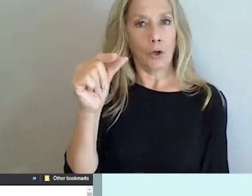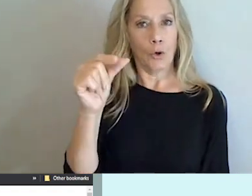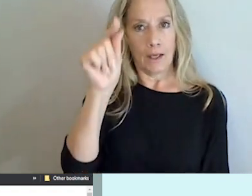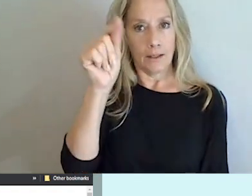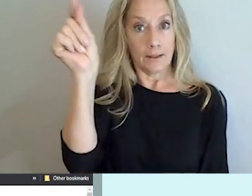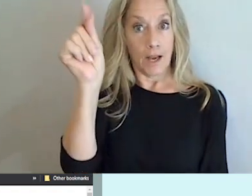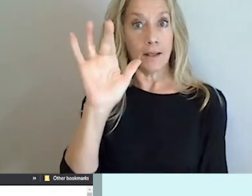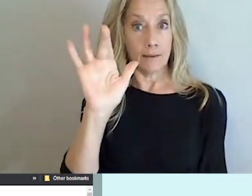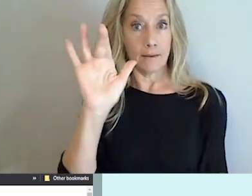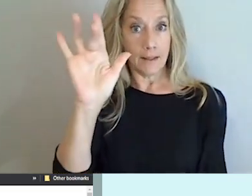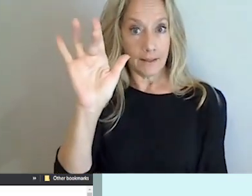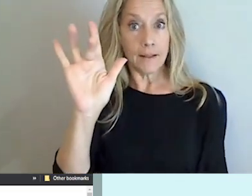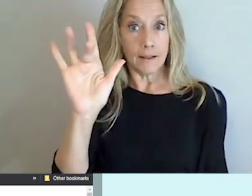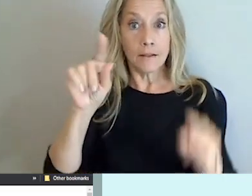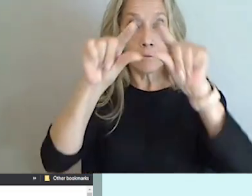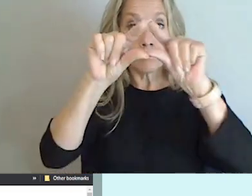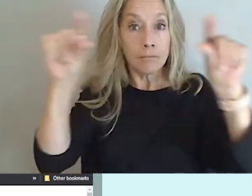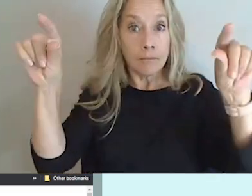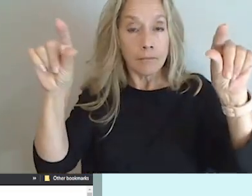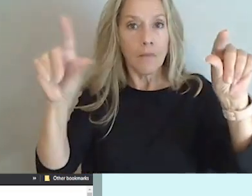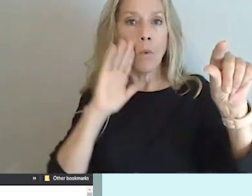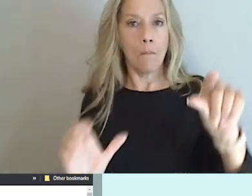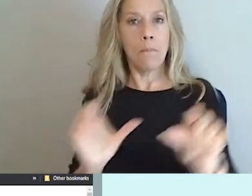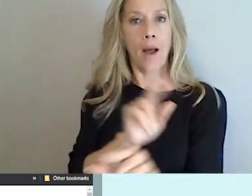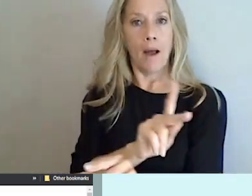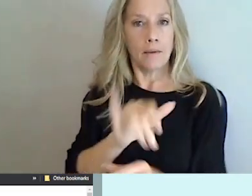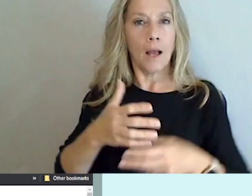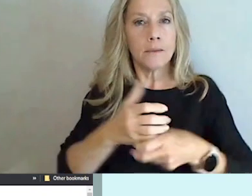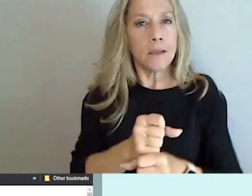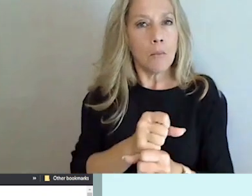screen in the Progress Bar to return to the Summary Page for that section.